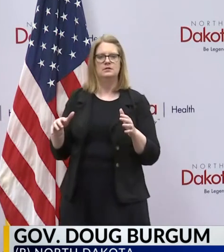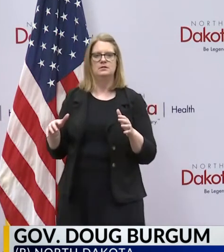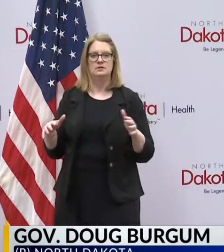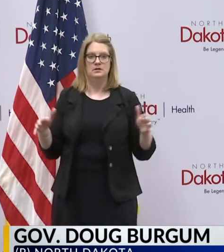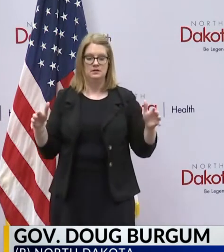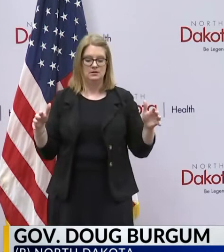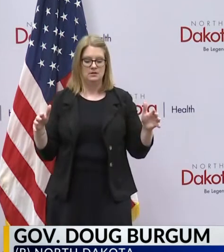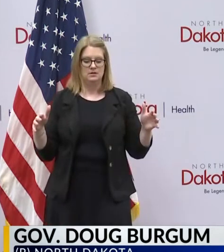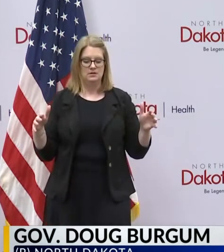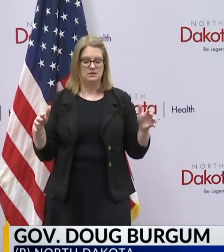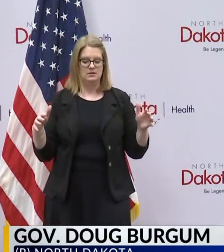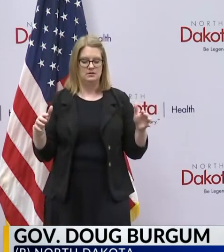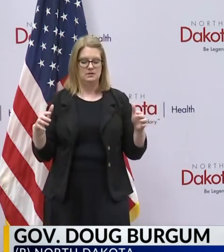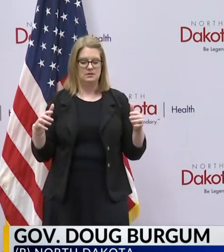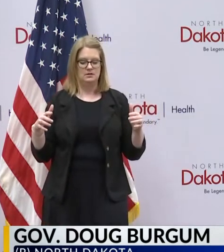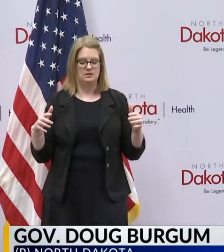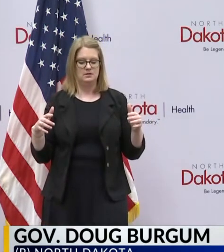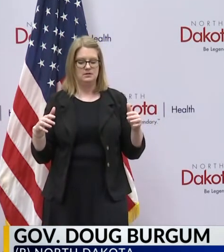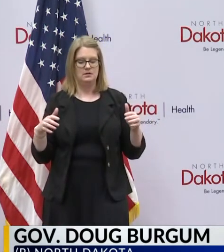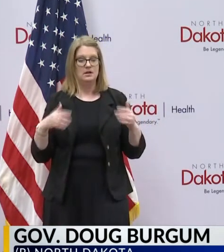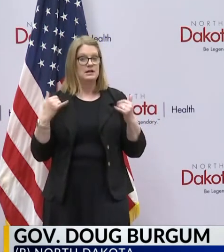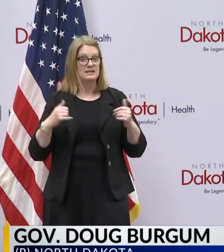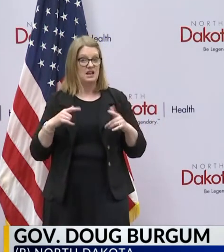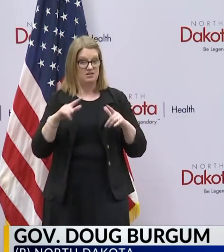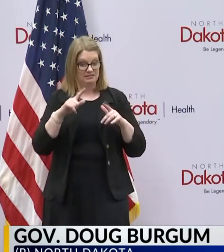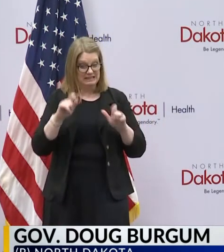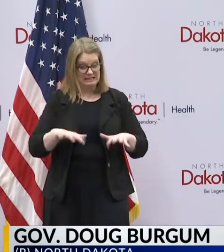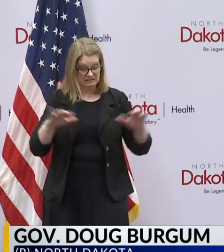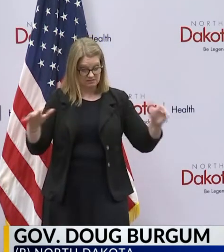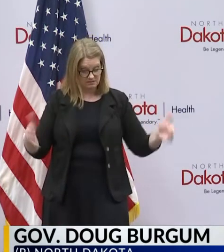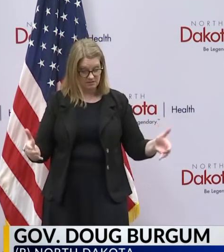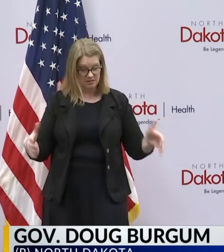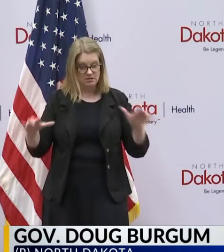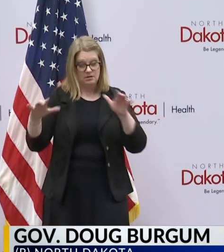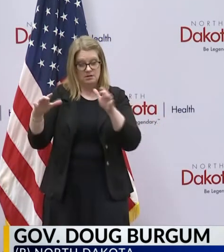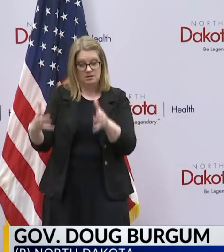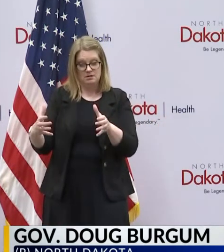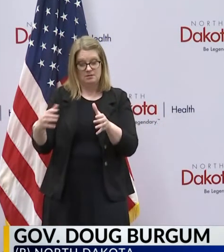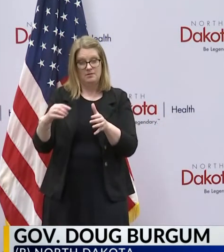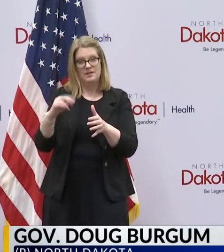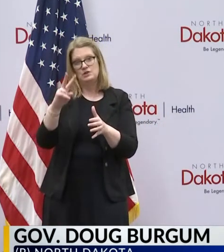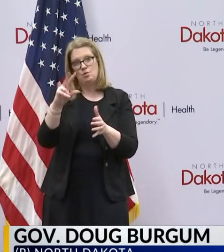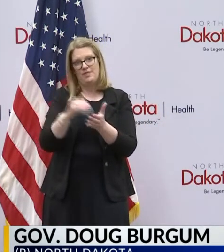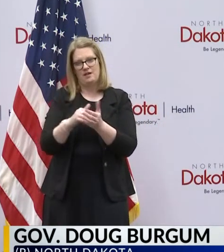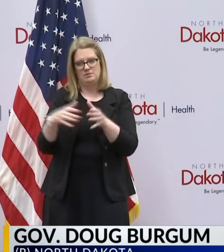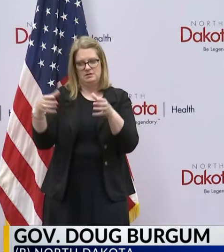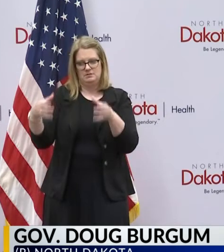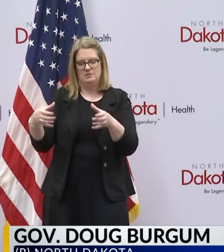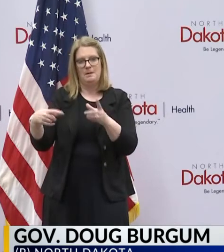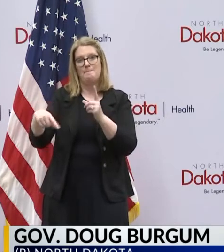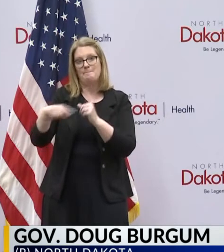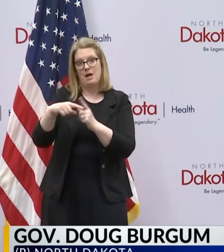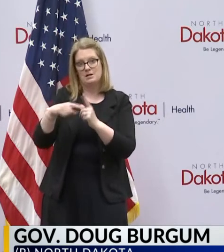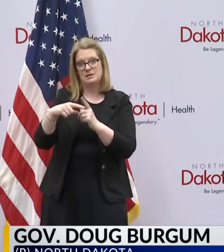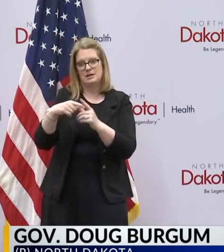ETHNICITY. AND OF THOSE THAT HAVE TESTED -- MUCH THOSE THAT HAVE TESTED